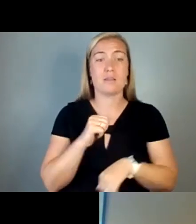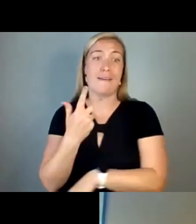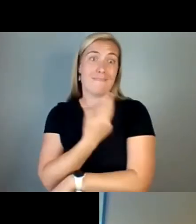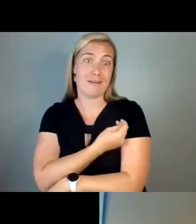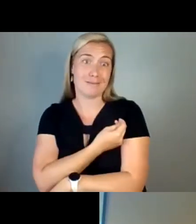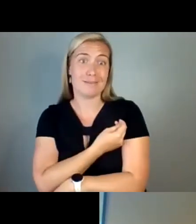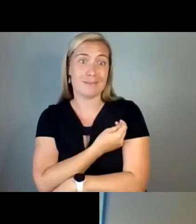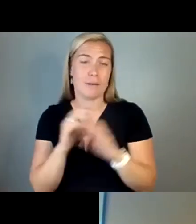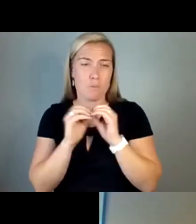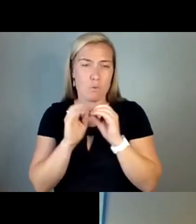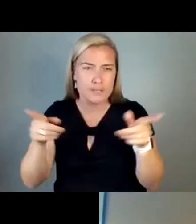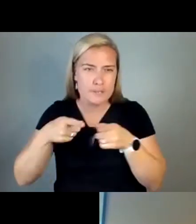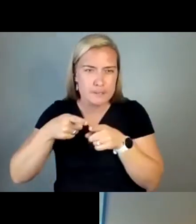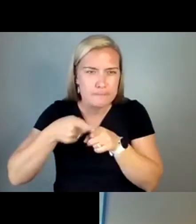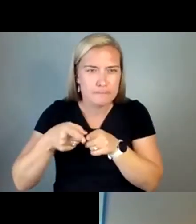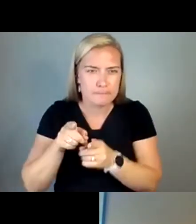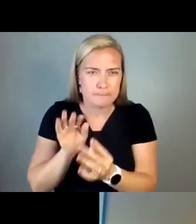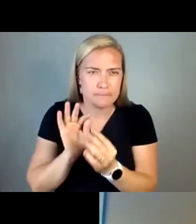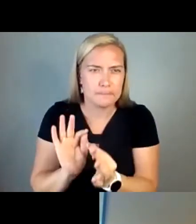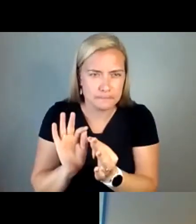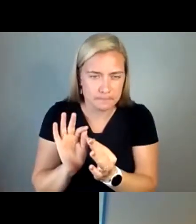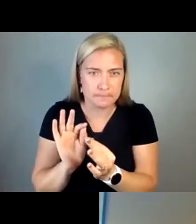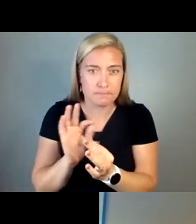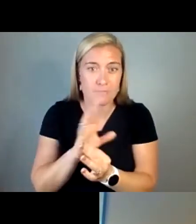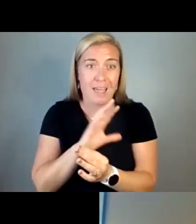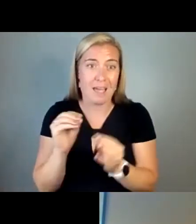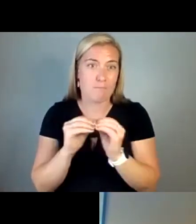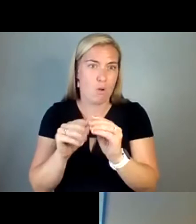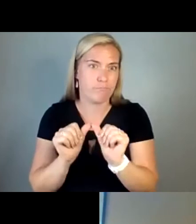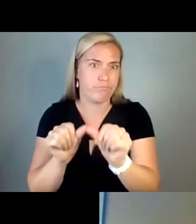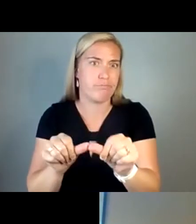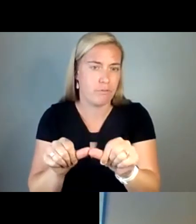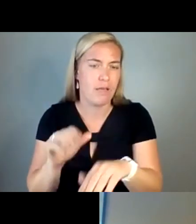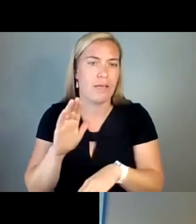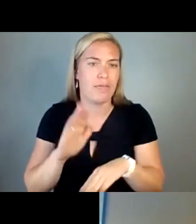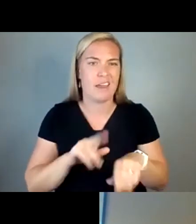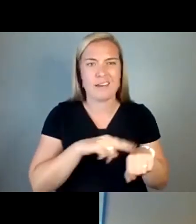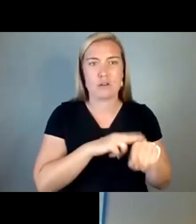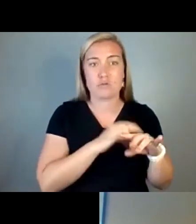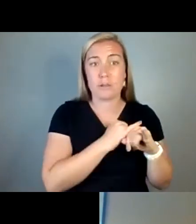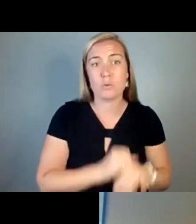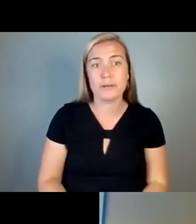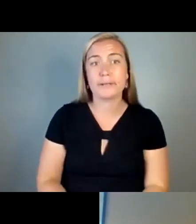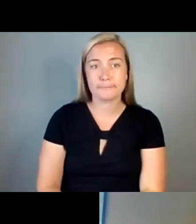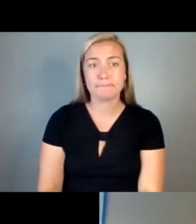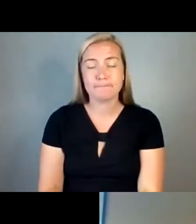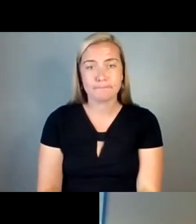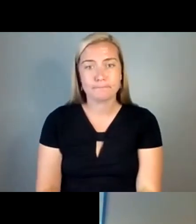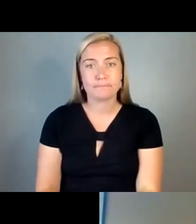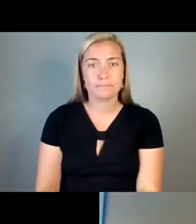more specific, but in many cases more durable than natural immunity. So for that reason even if you